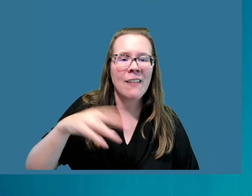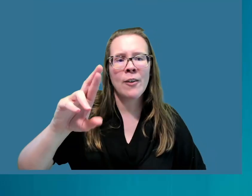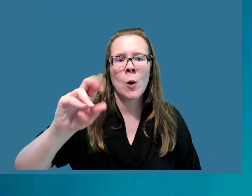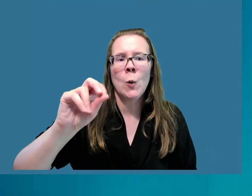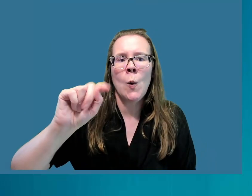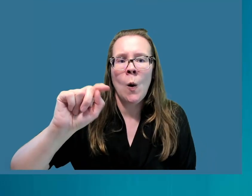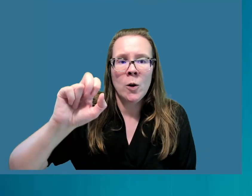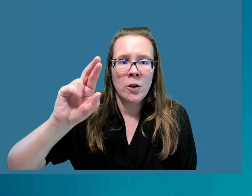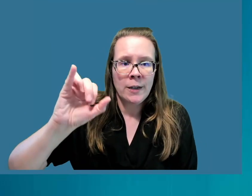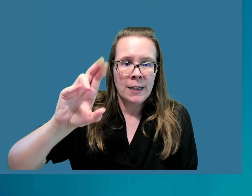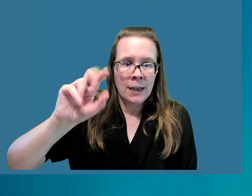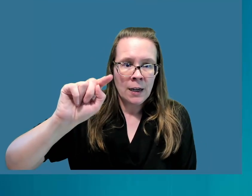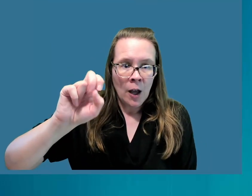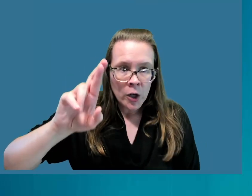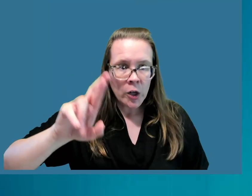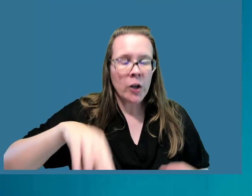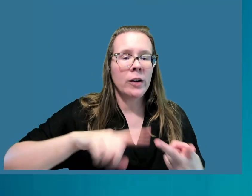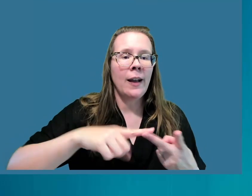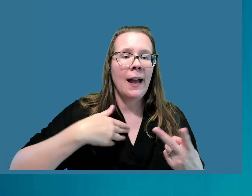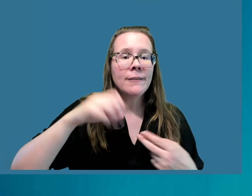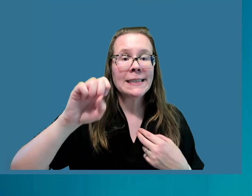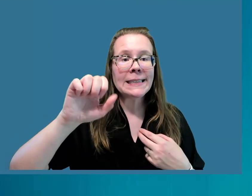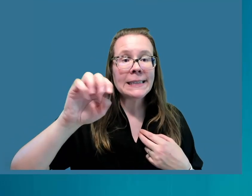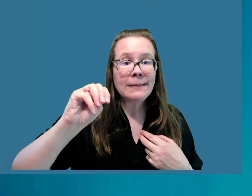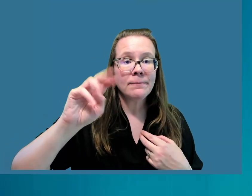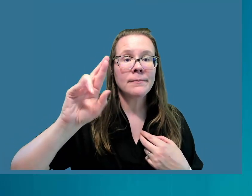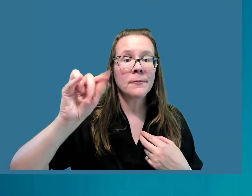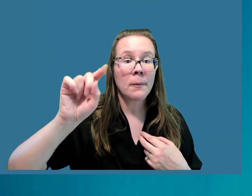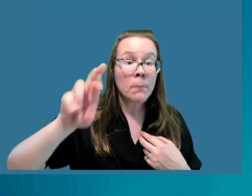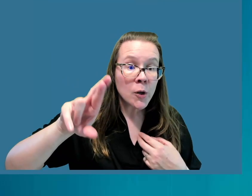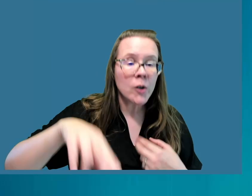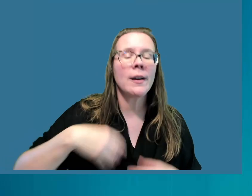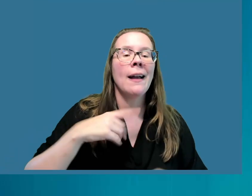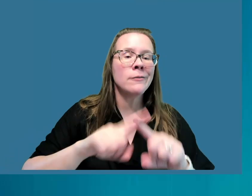cookie cutter. I have a seam ripper, um, and, uh, cookie cutters that have like different